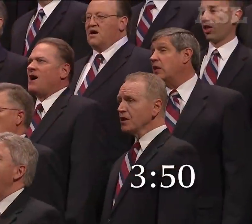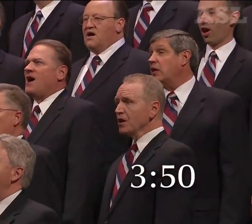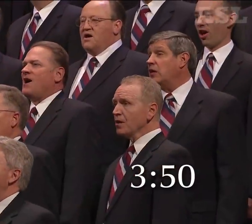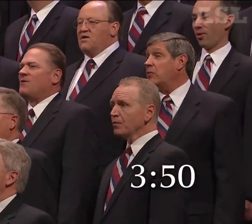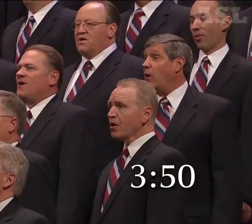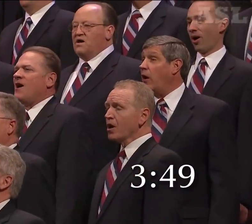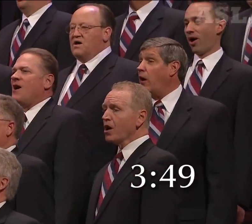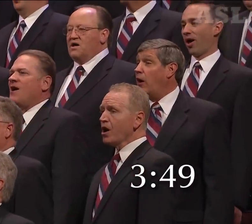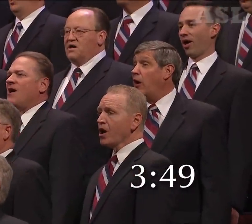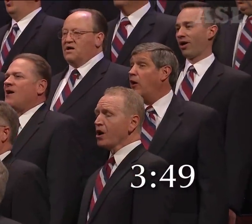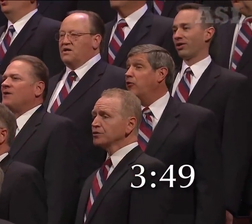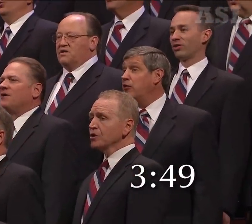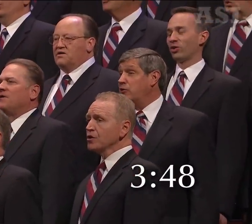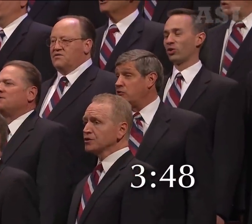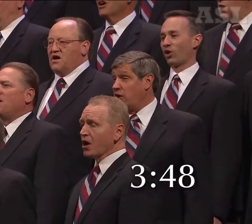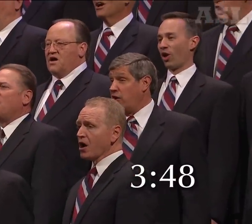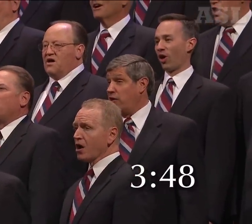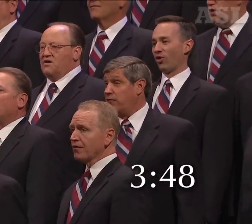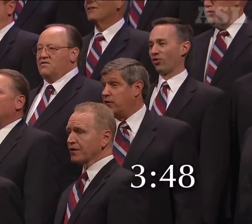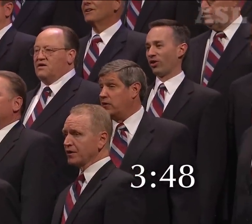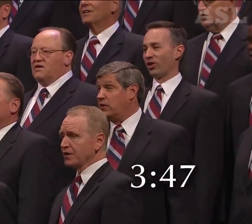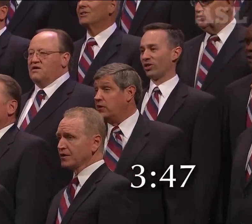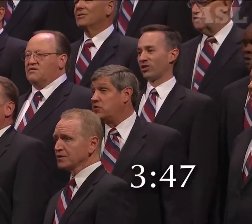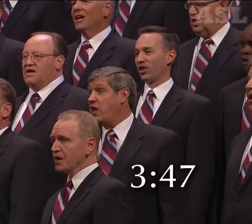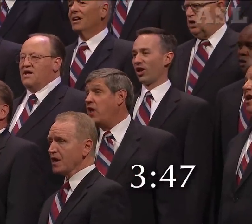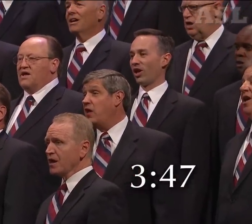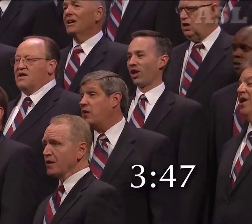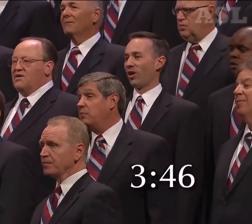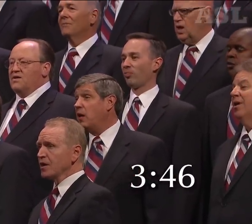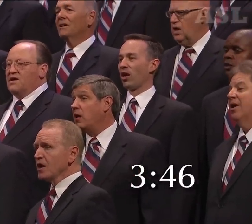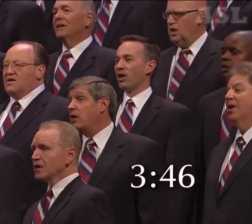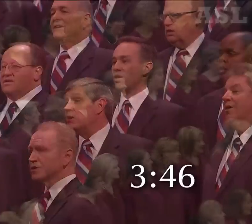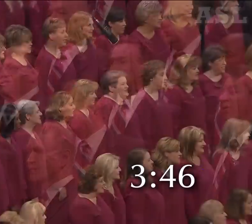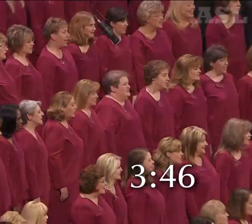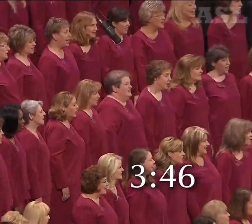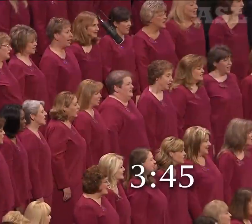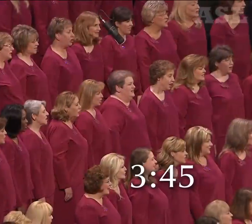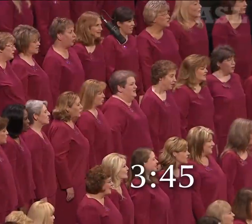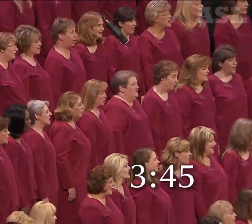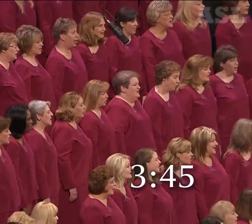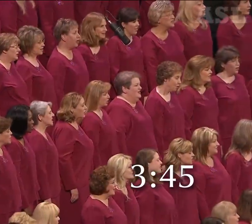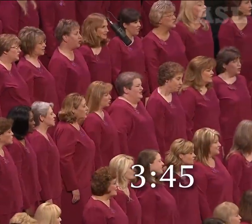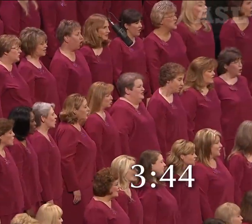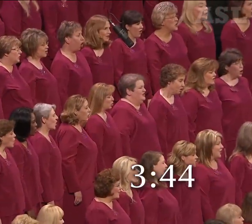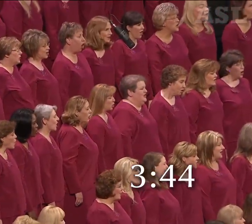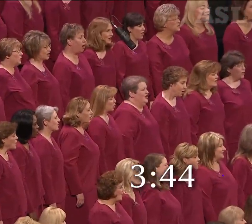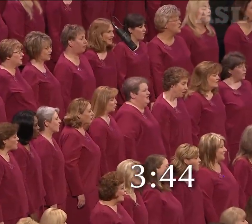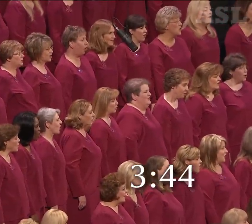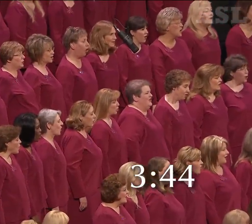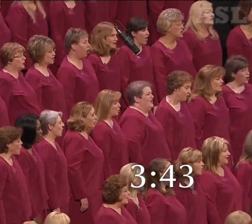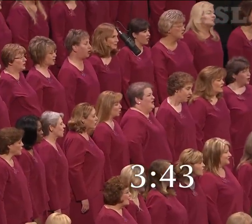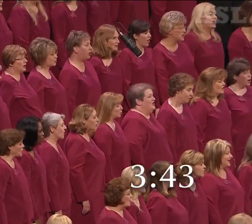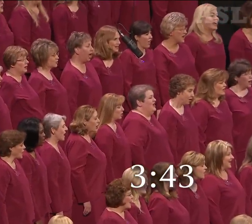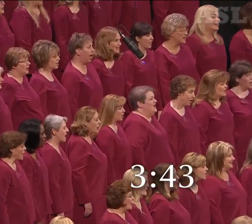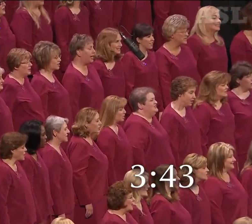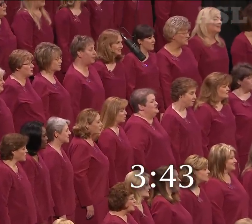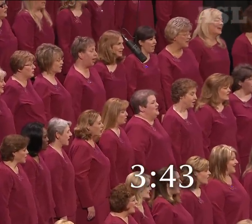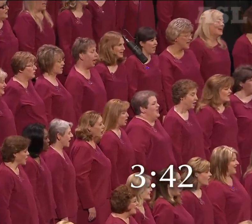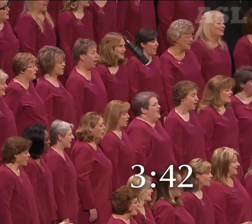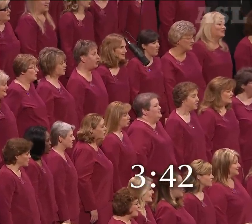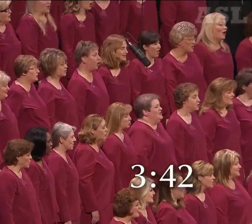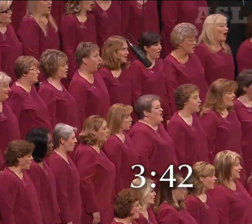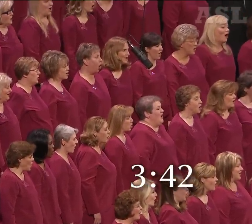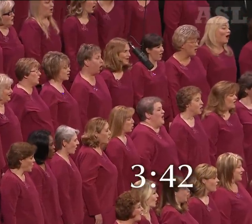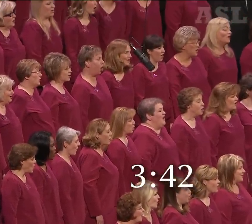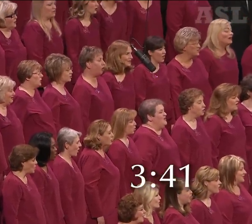CLOSED CAPTION CHANNEL